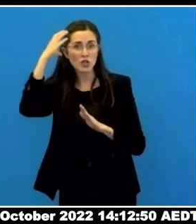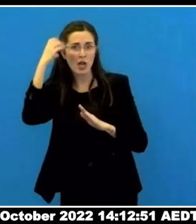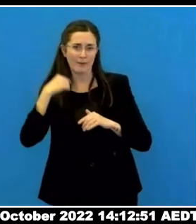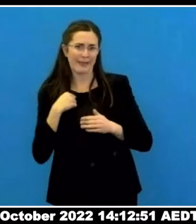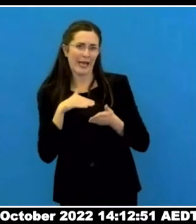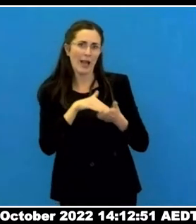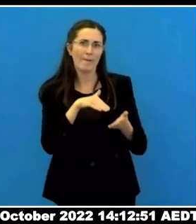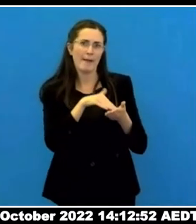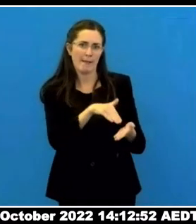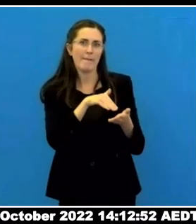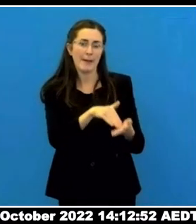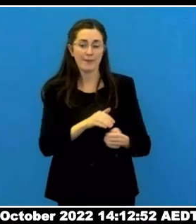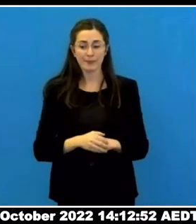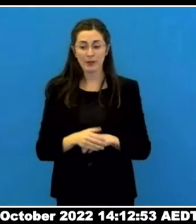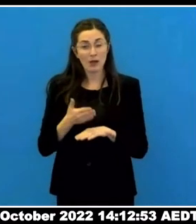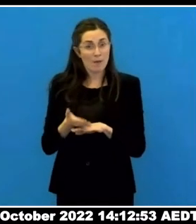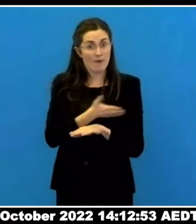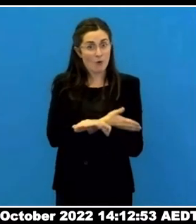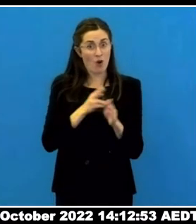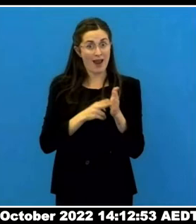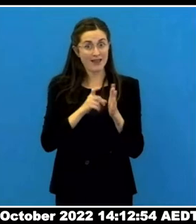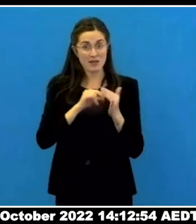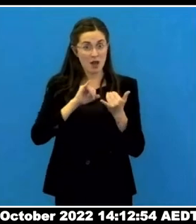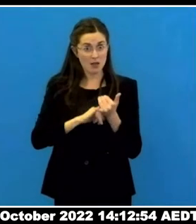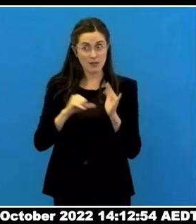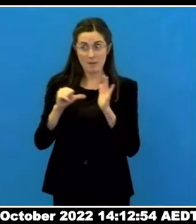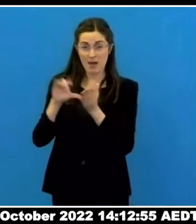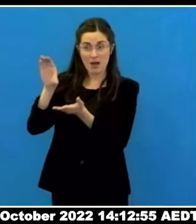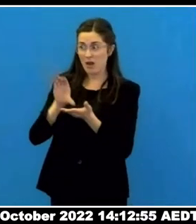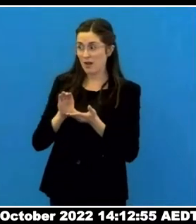Prior to the NDIS, I did all of these things for my daughter.